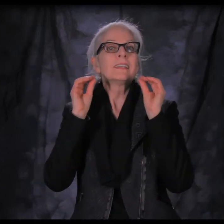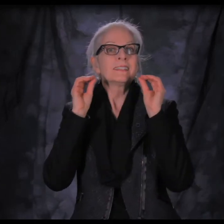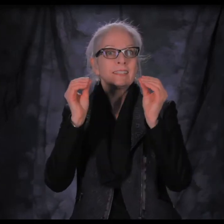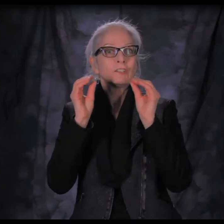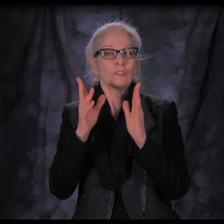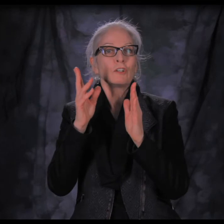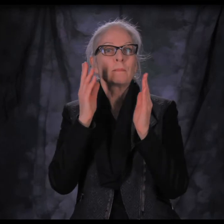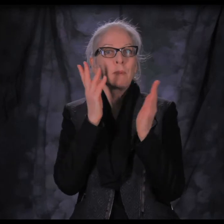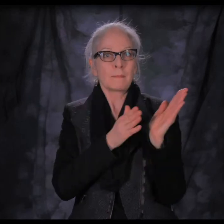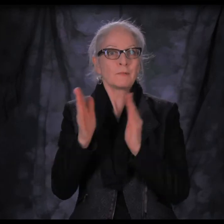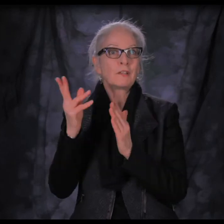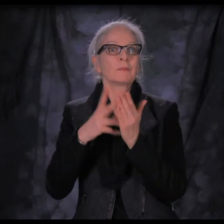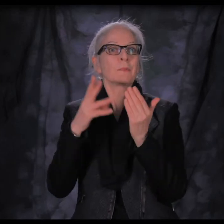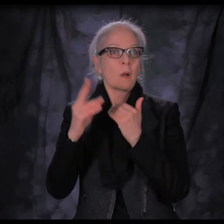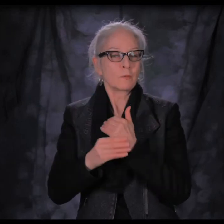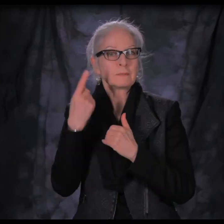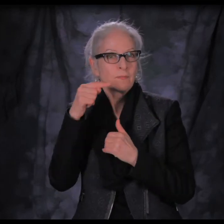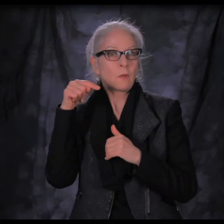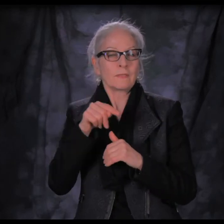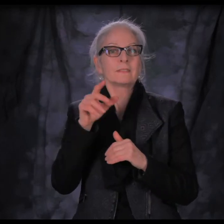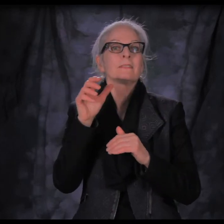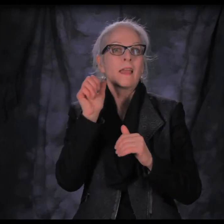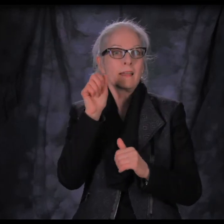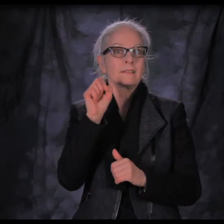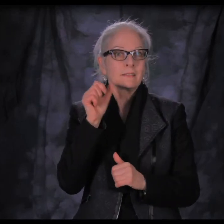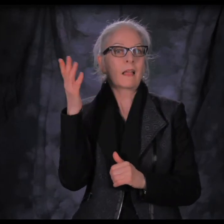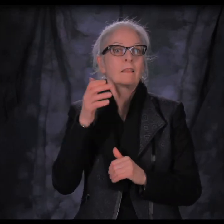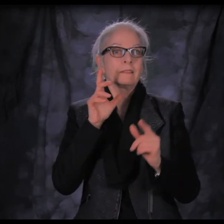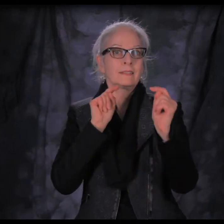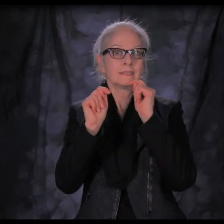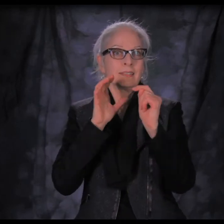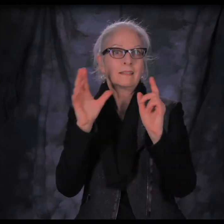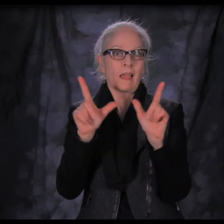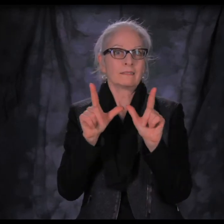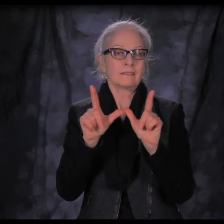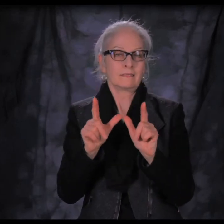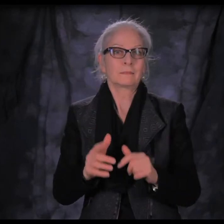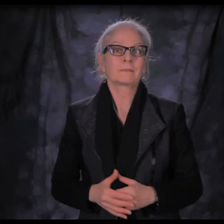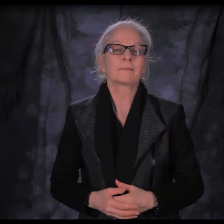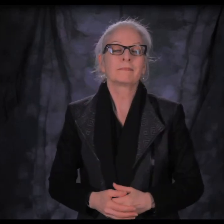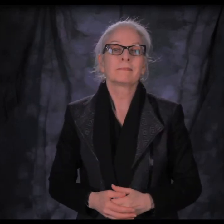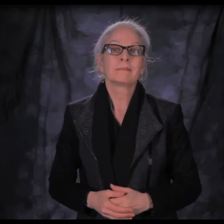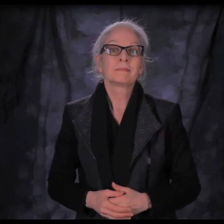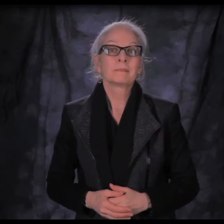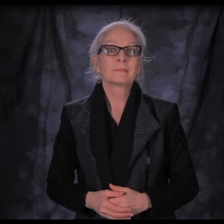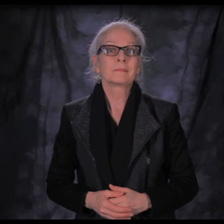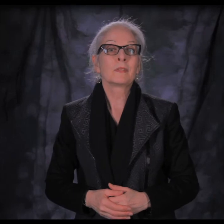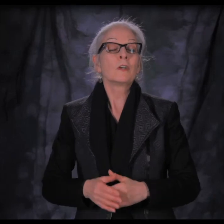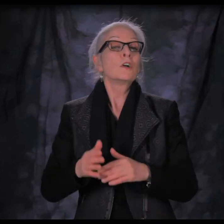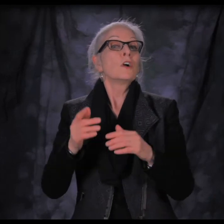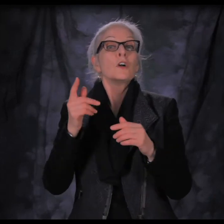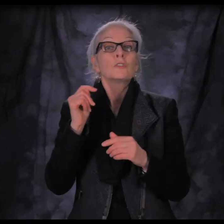for the ASL/Total Communication license.